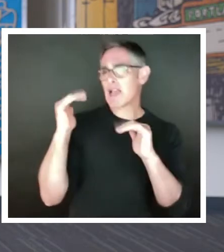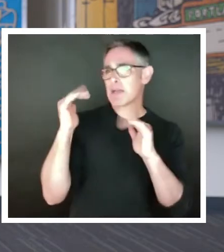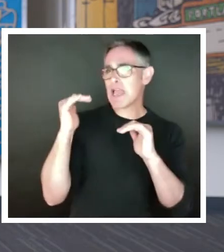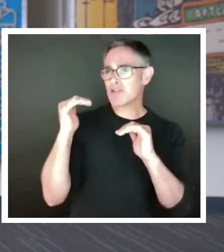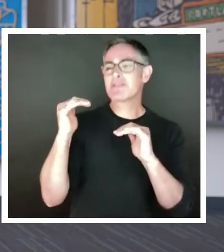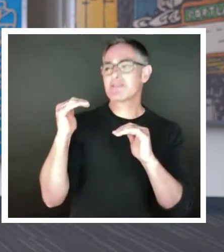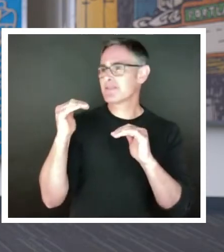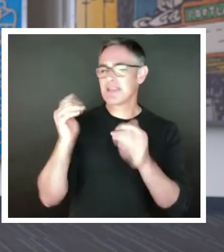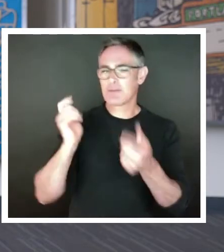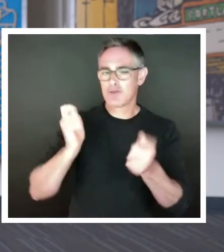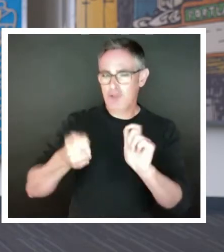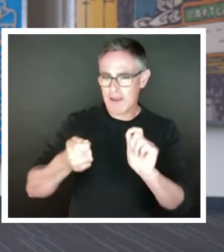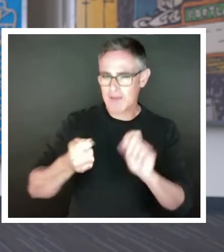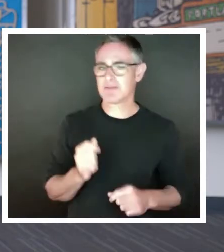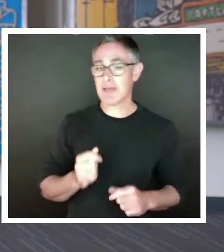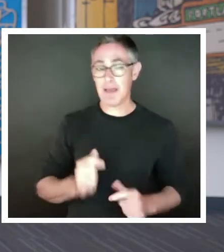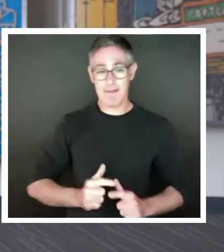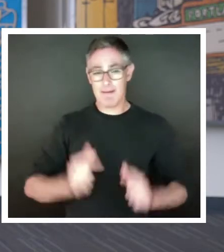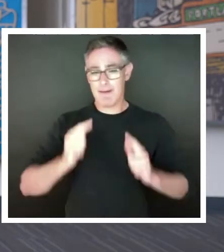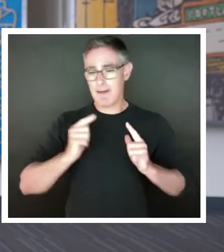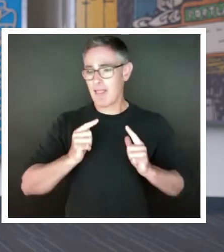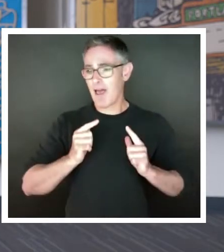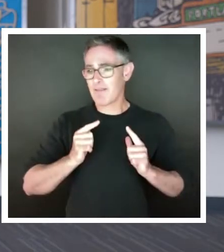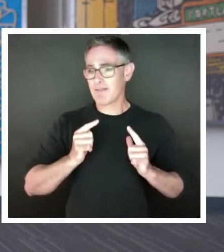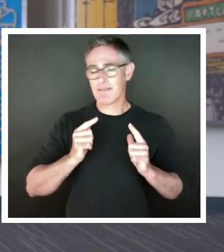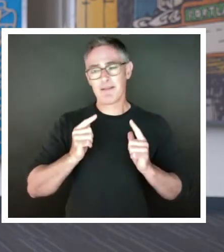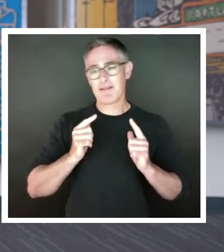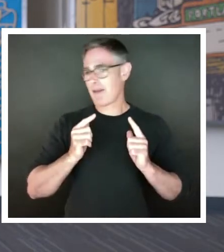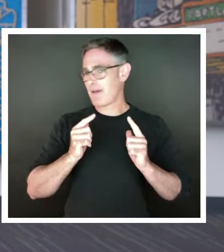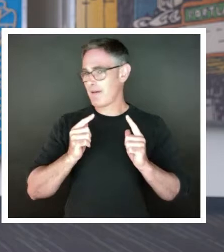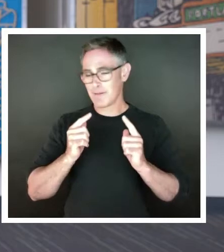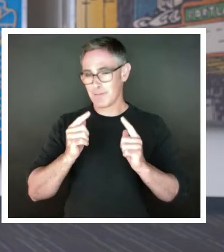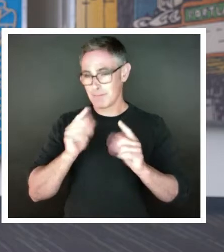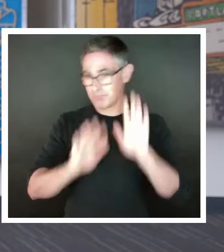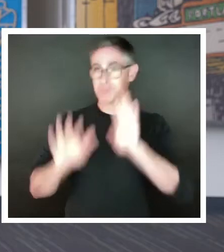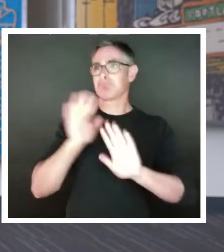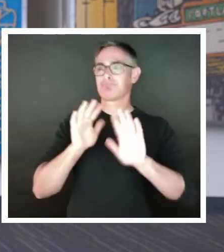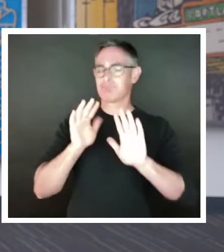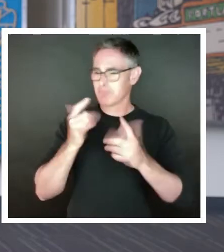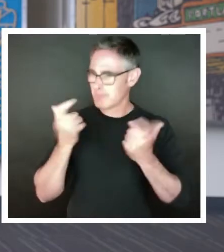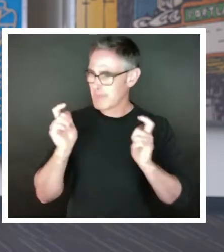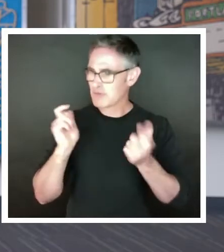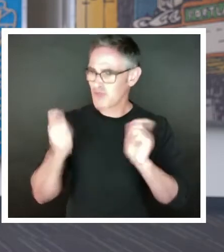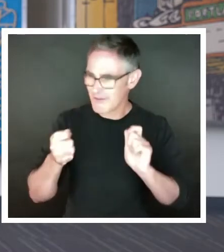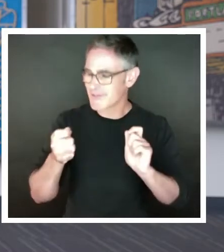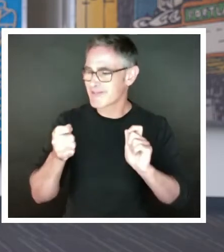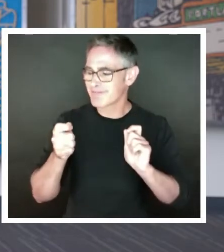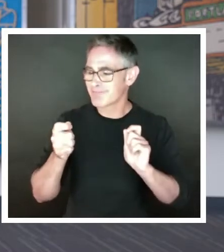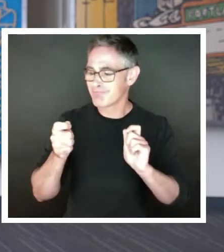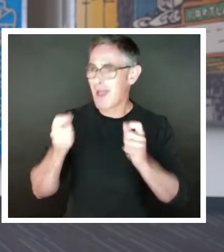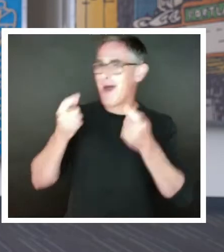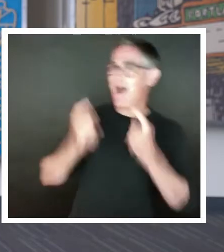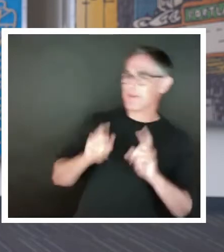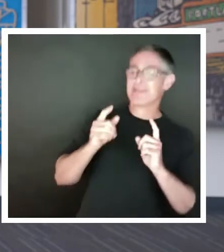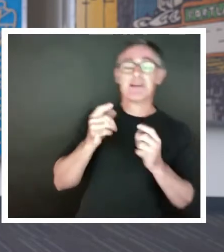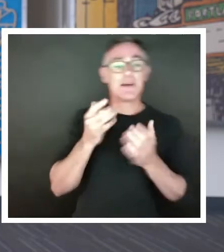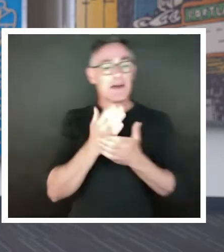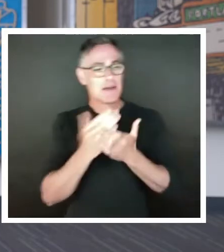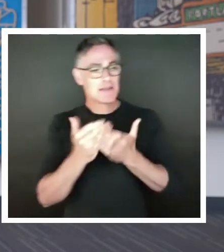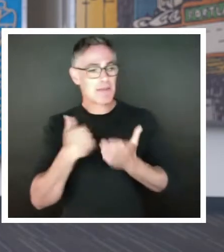and life can throw big adjustments at you. Some of us may even be graduating with a tinge of frustration